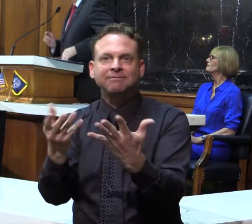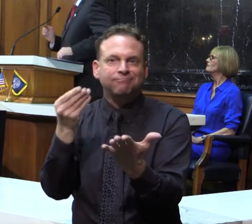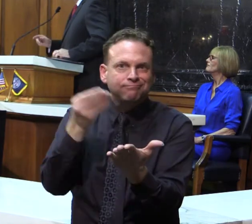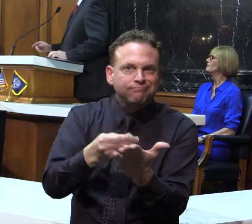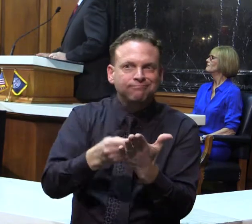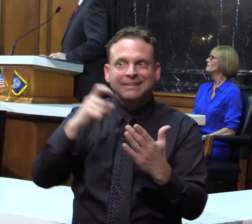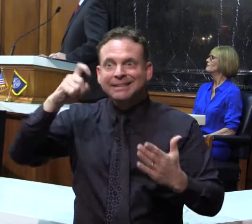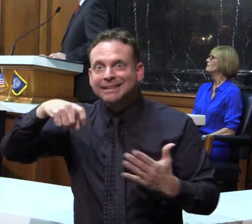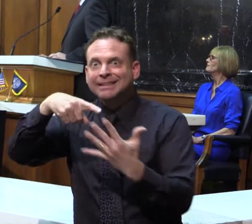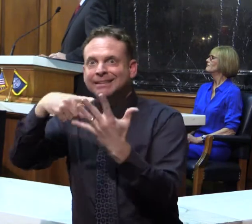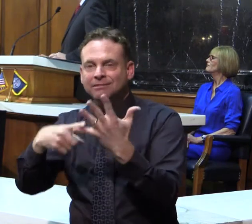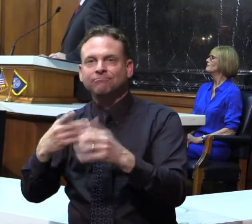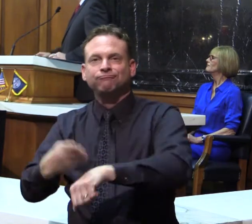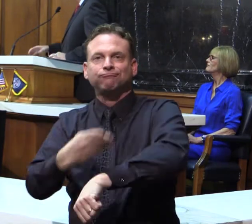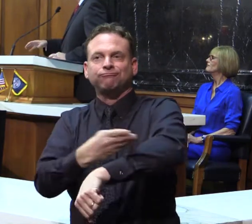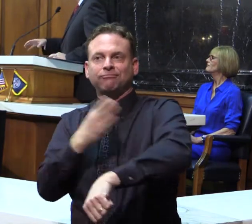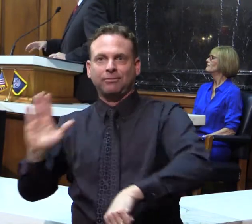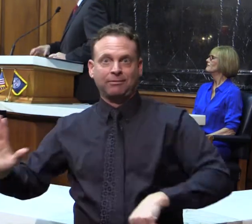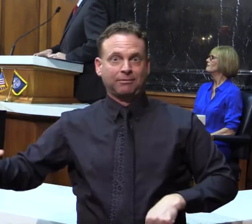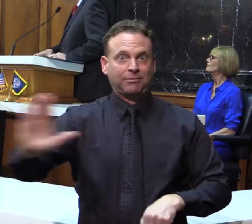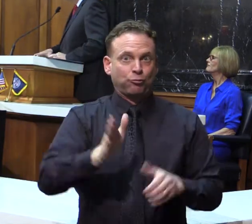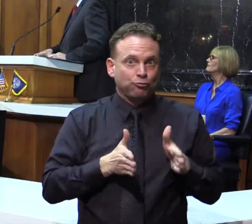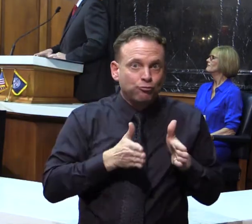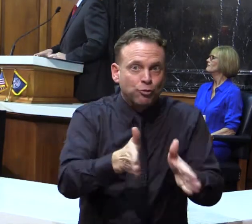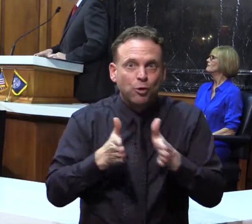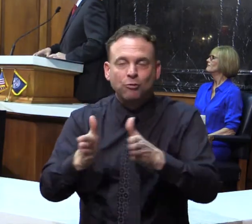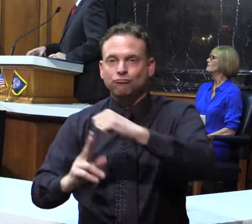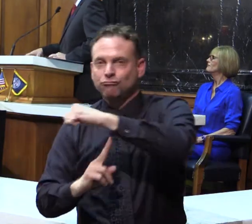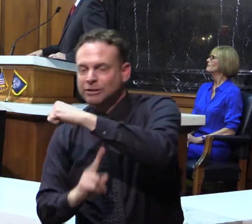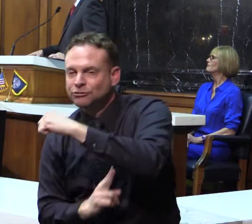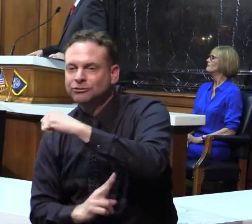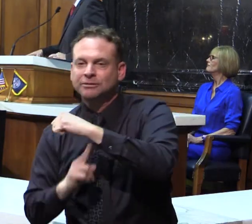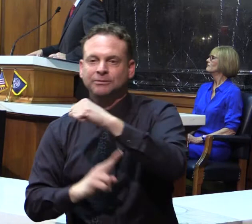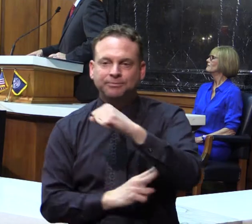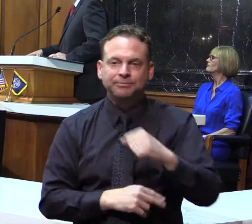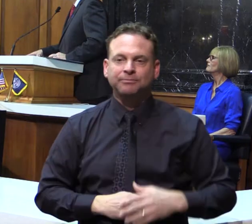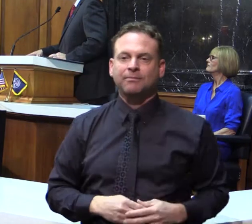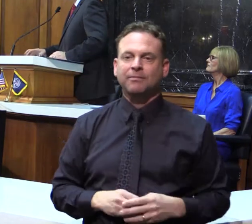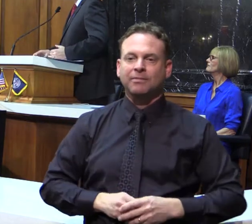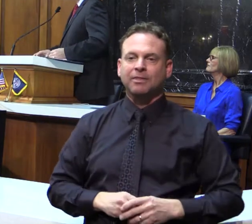Thanks to your efforts to convert plans into projects...